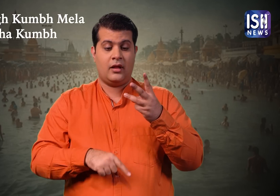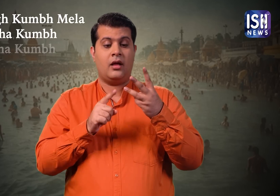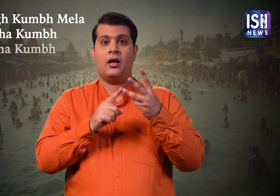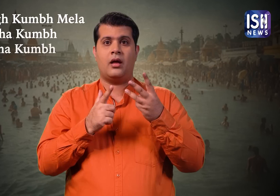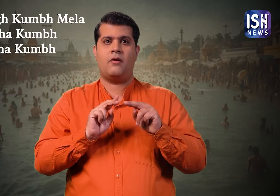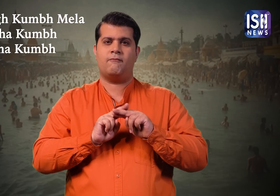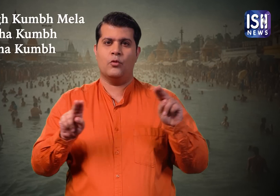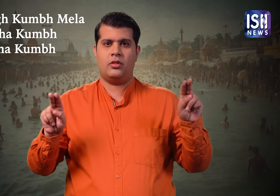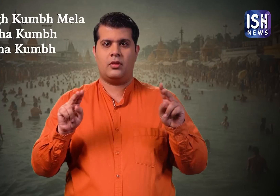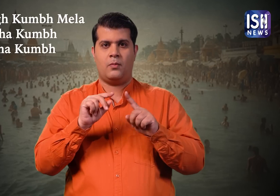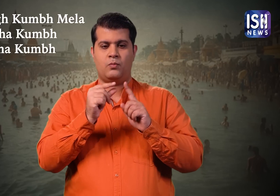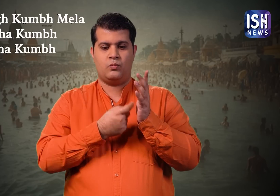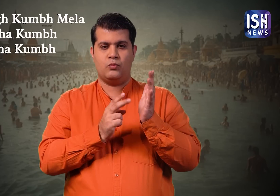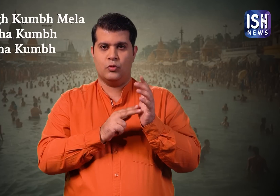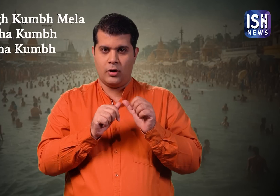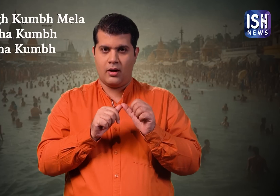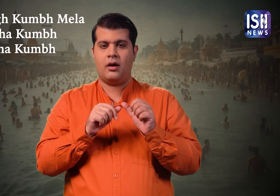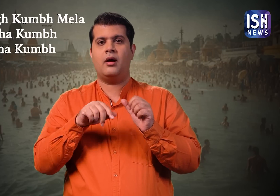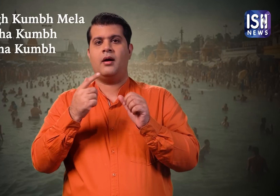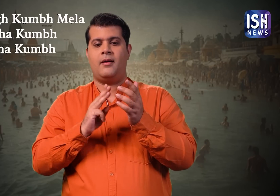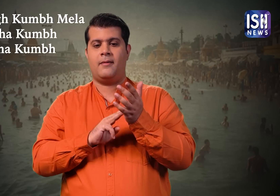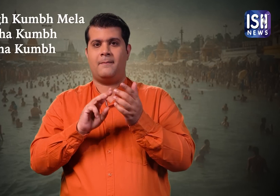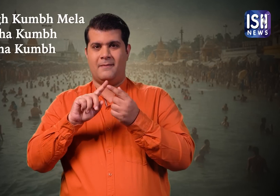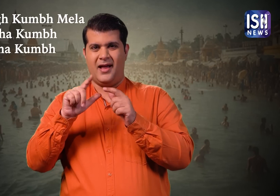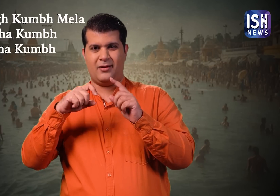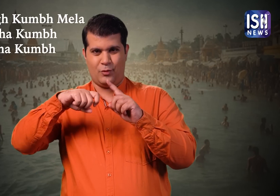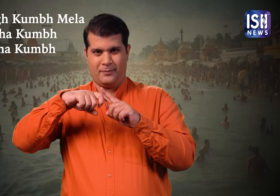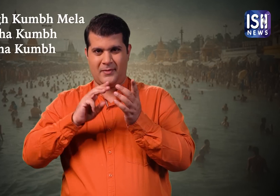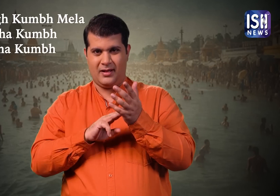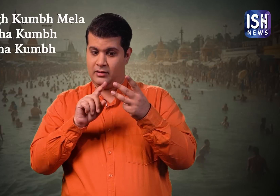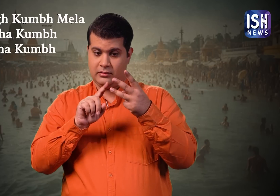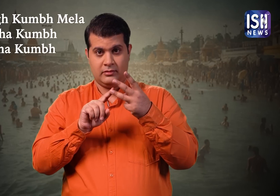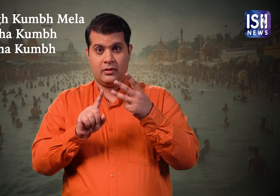3. Purna Kumbh Mela